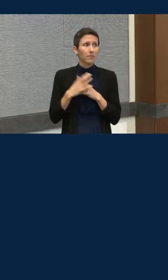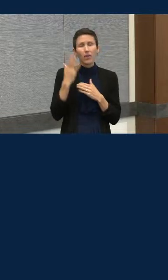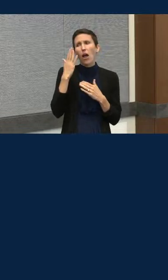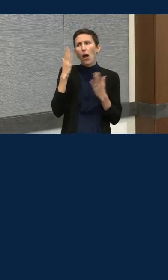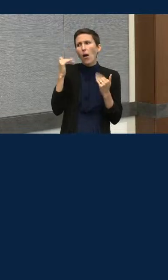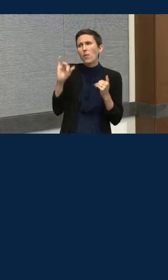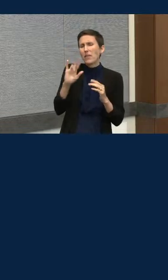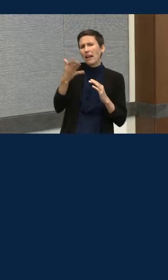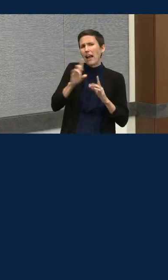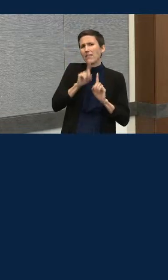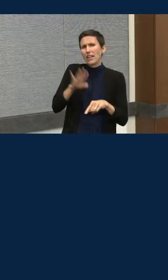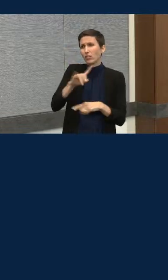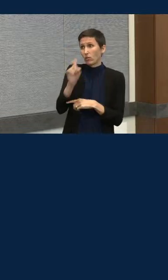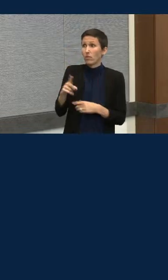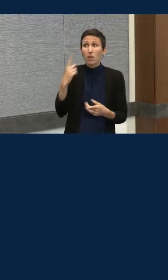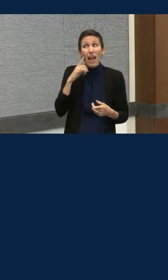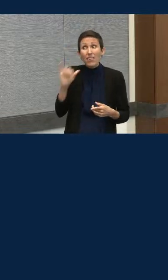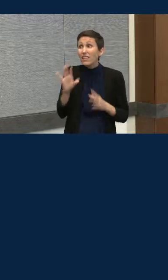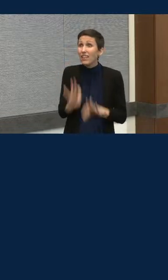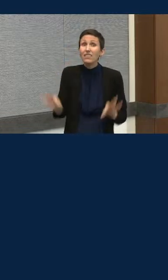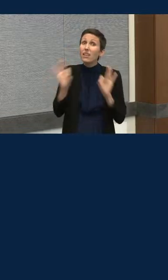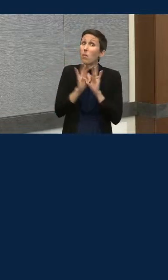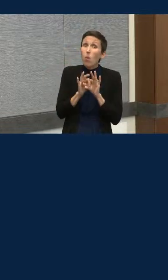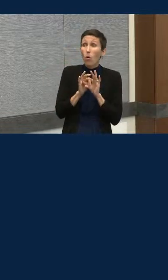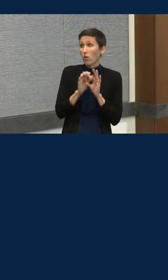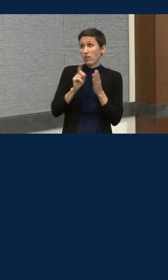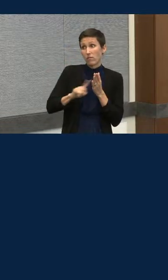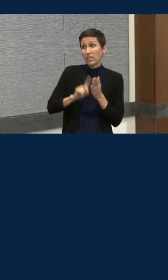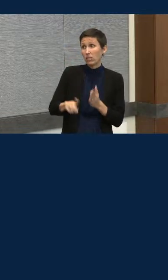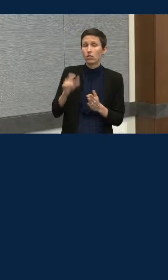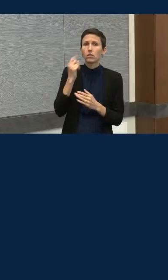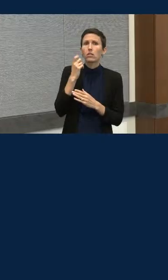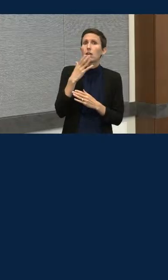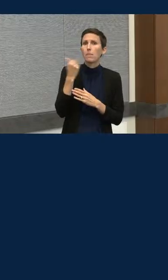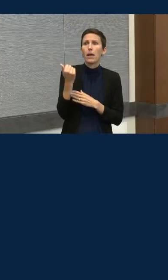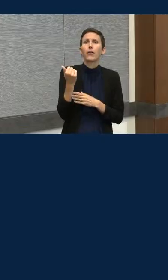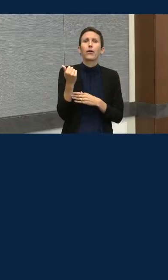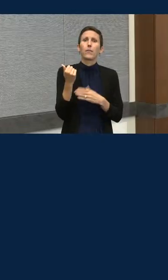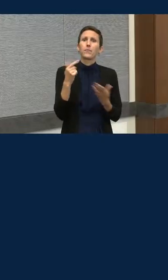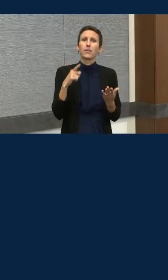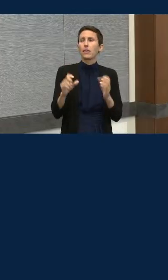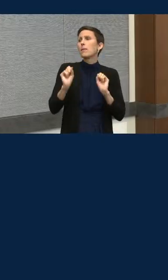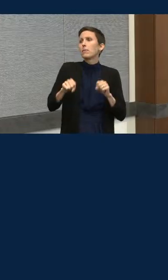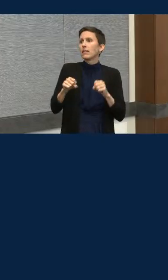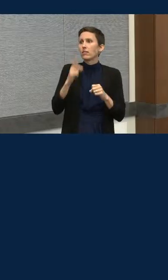answers your question but I think that is important research area to understand better the